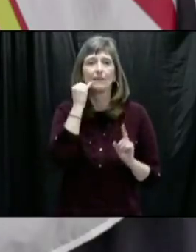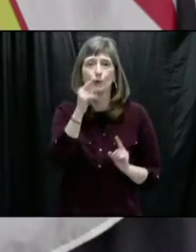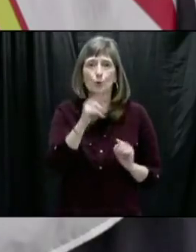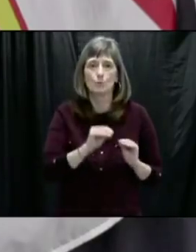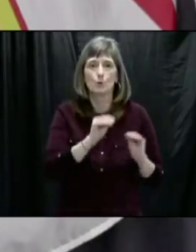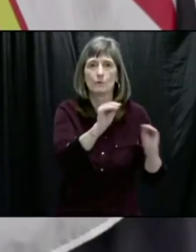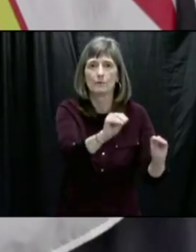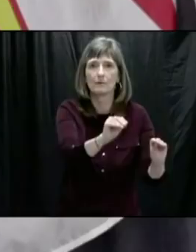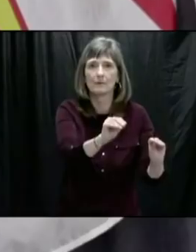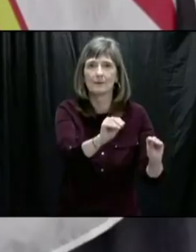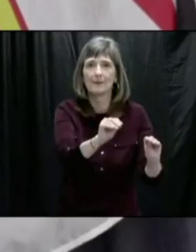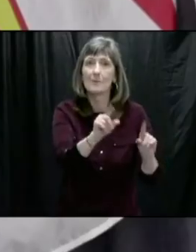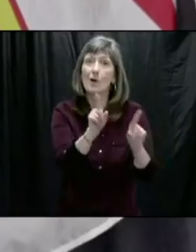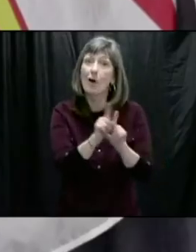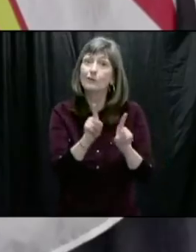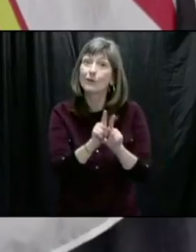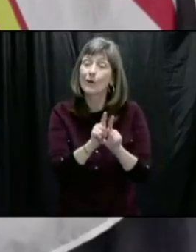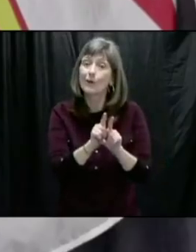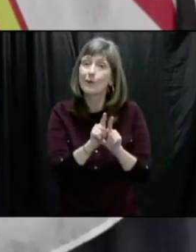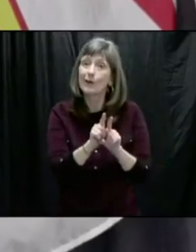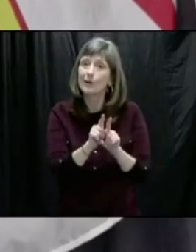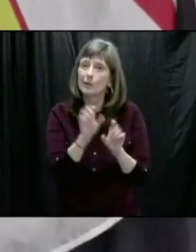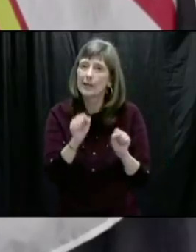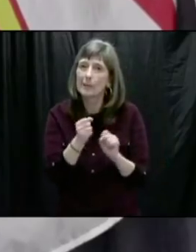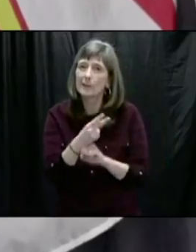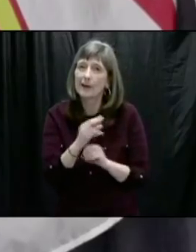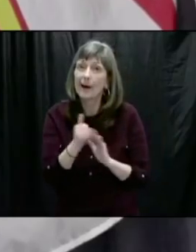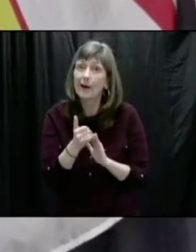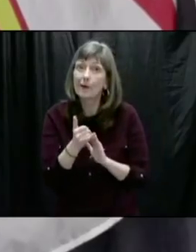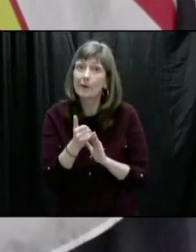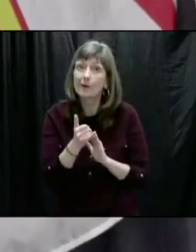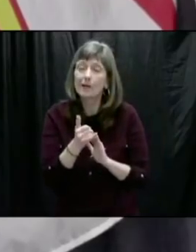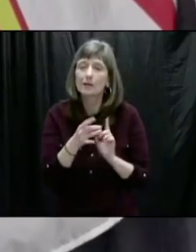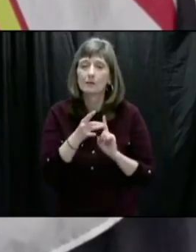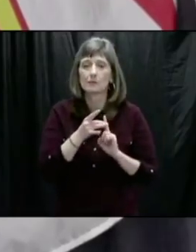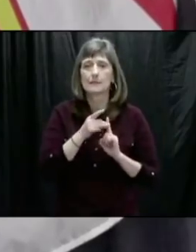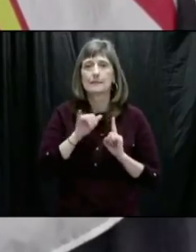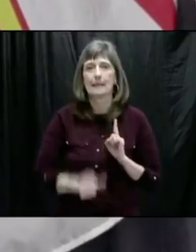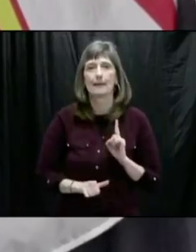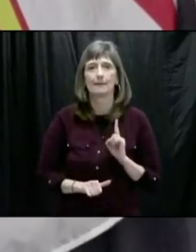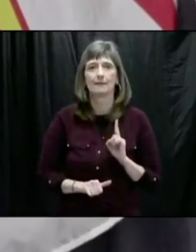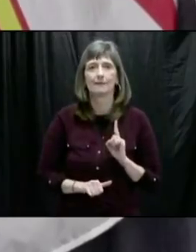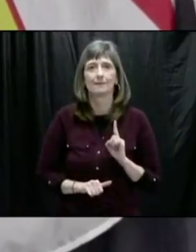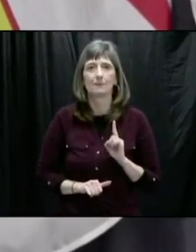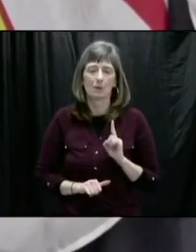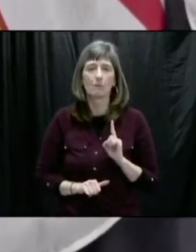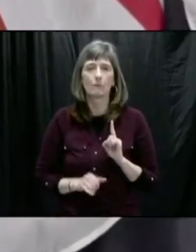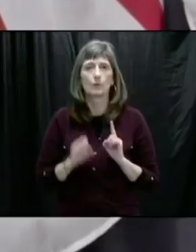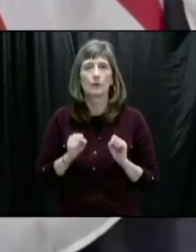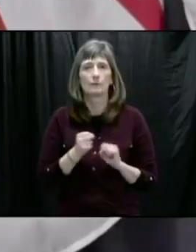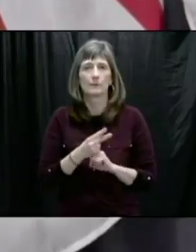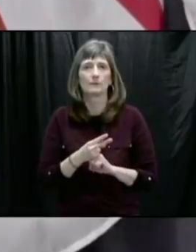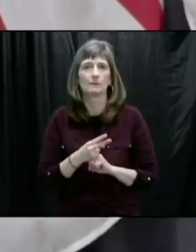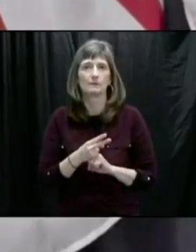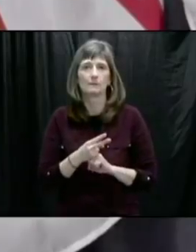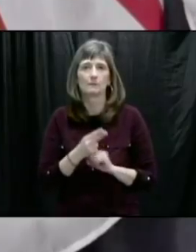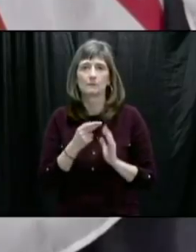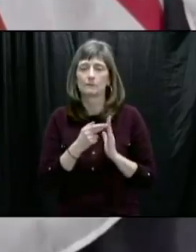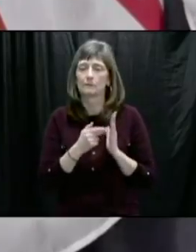THAT IS HIS GREATEST STRENGTH. IT'S ALSO ITS GREATEST WEAKNESS